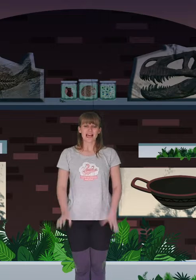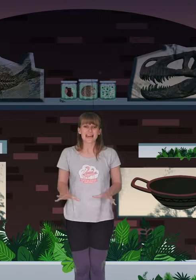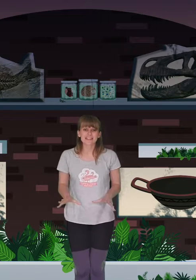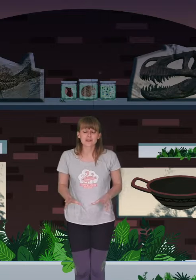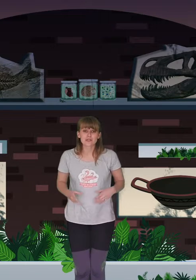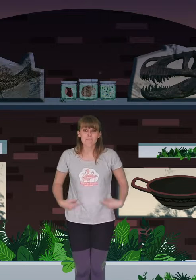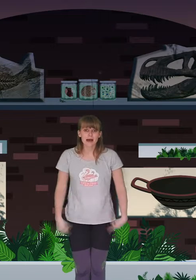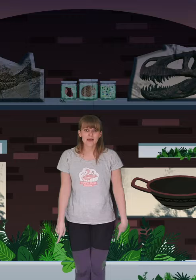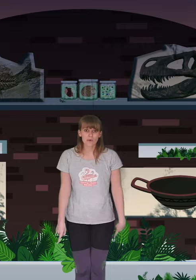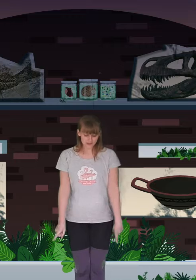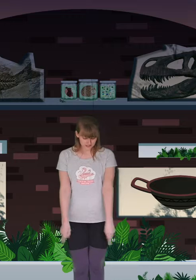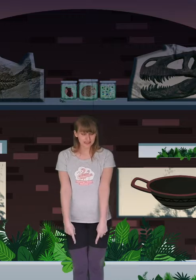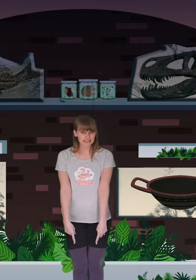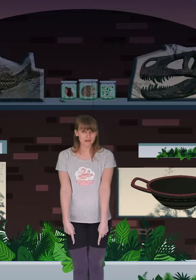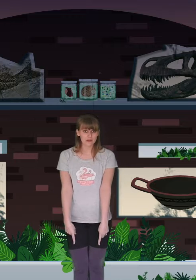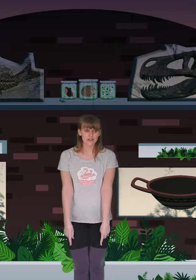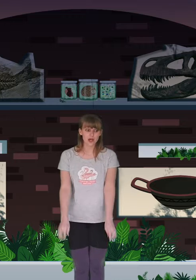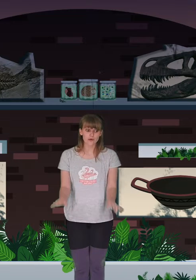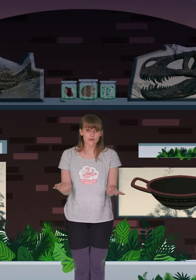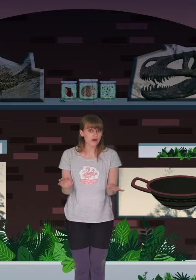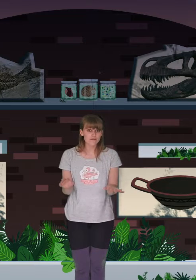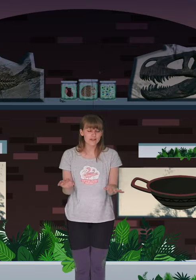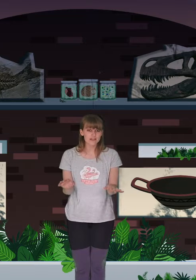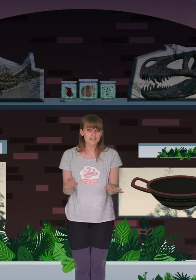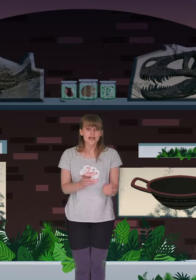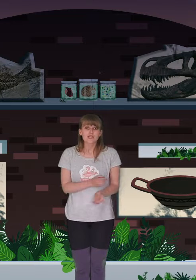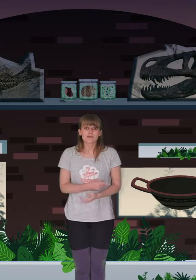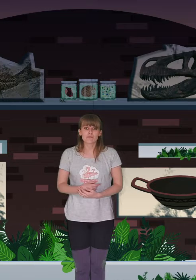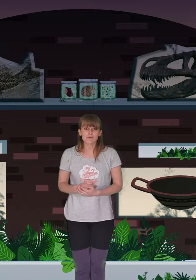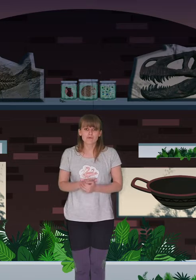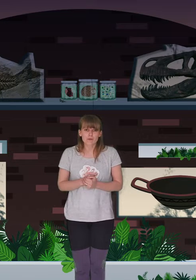Let's use our ballet walks leading with our toes or our fingers to move from